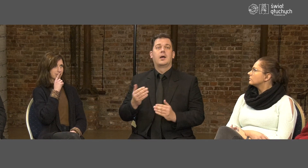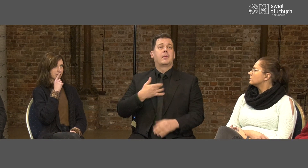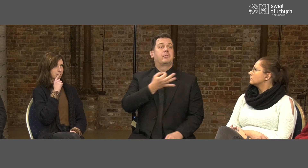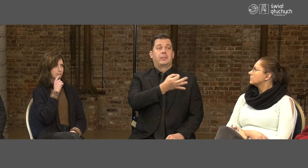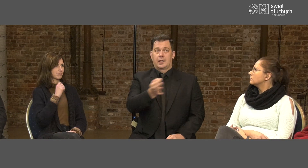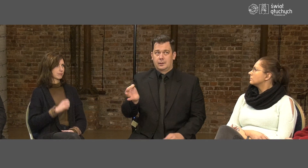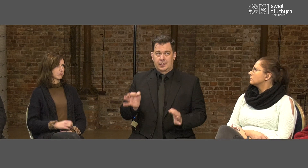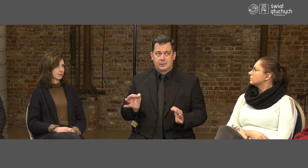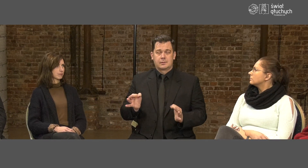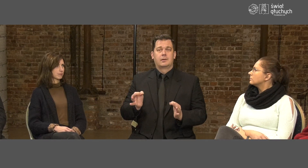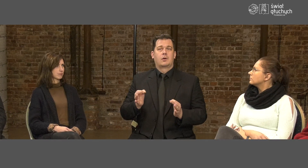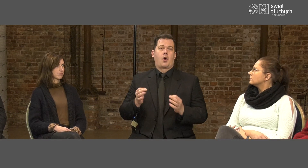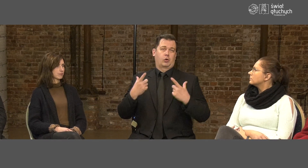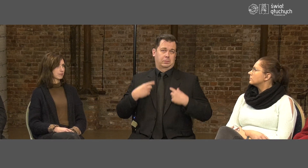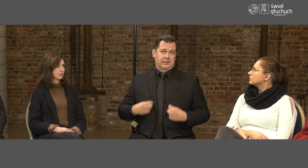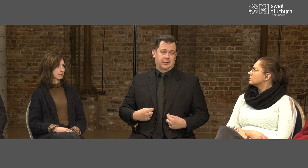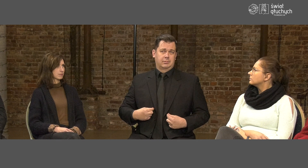Now I have a personal question for all of you.